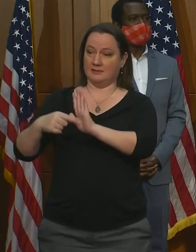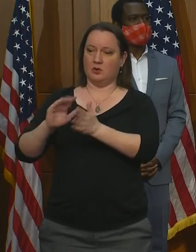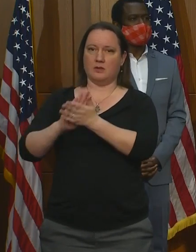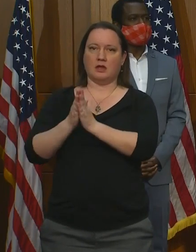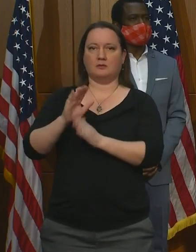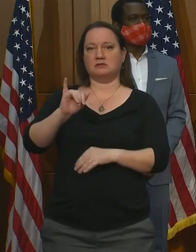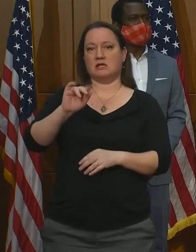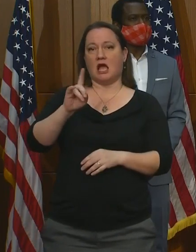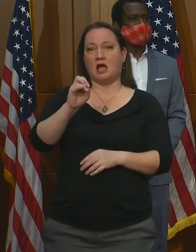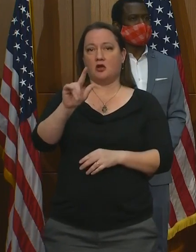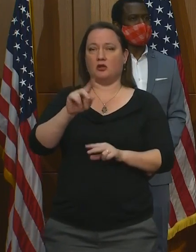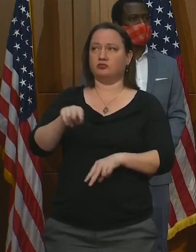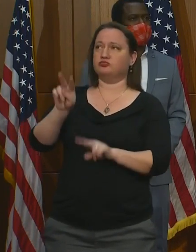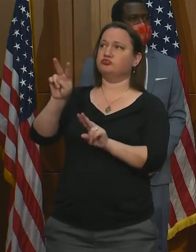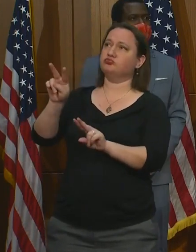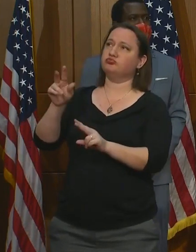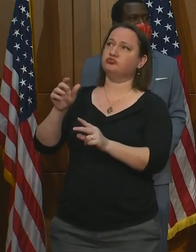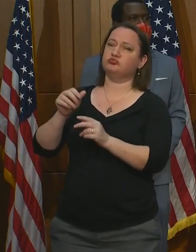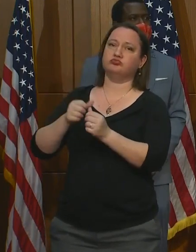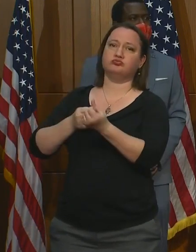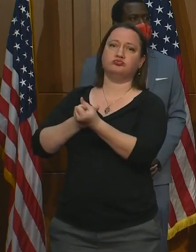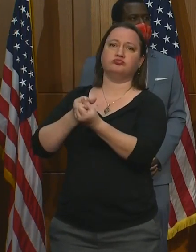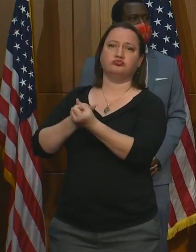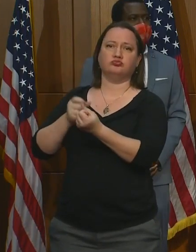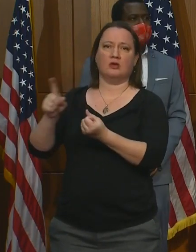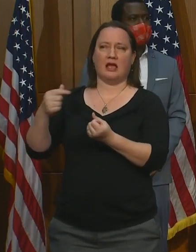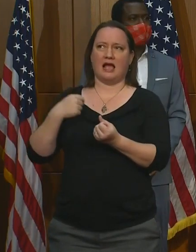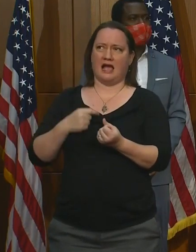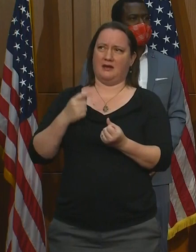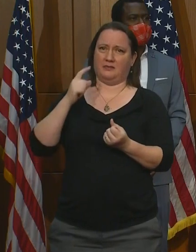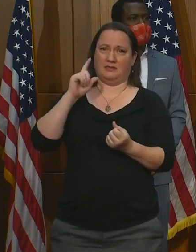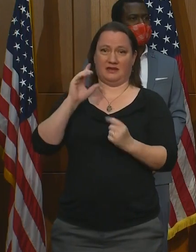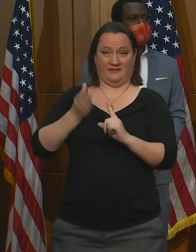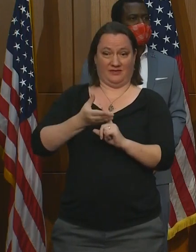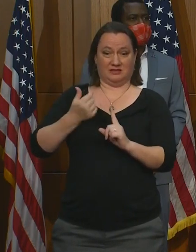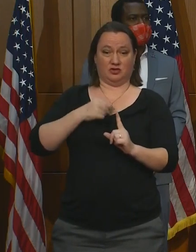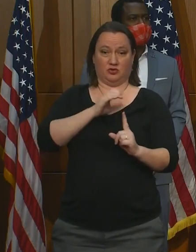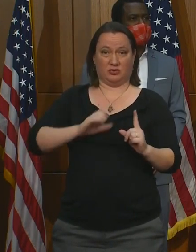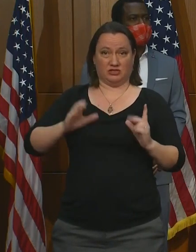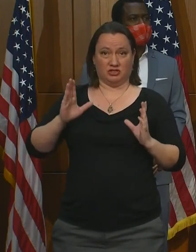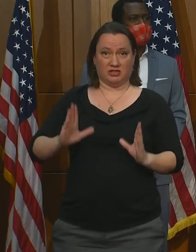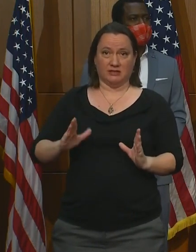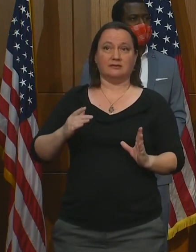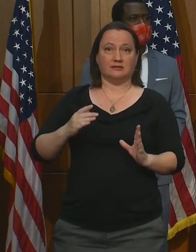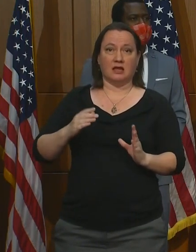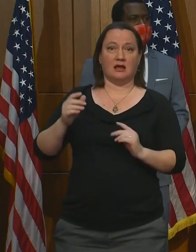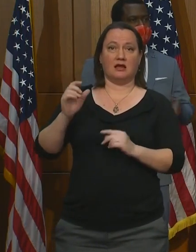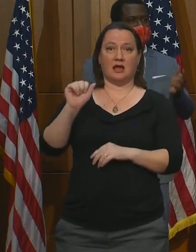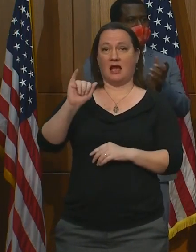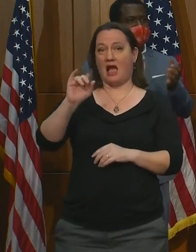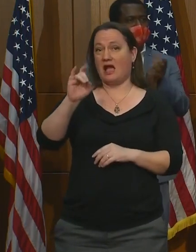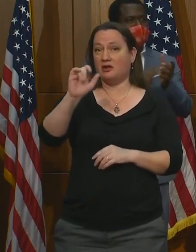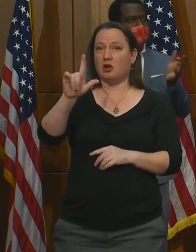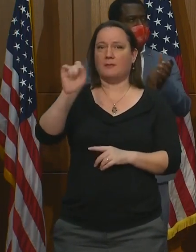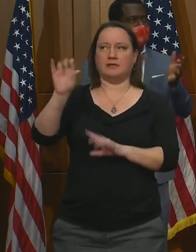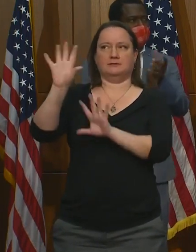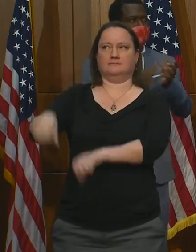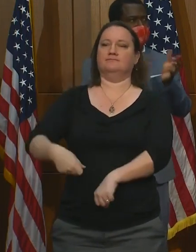OPPRESSION AND IF IT IS A SYMBOL IT BECOMES AN IDOL AND IF IT BECOMES AN IDOL I AM